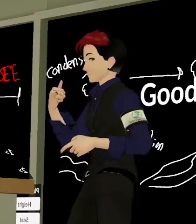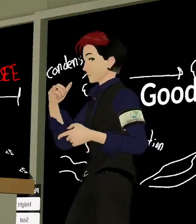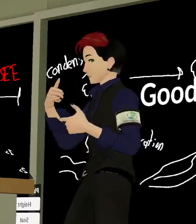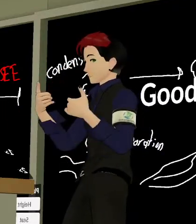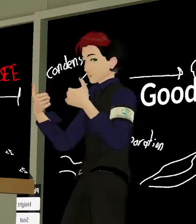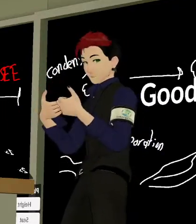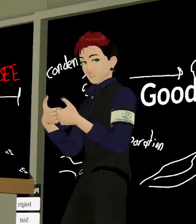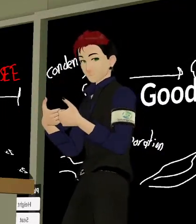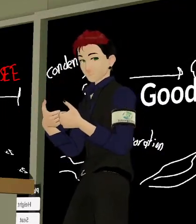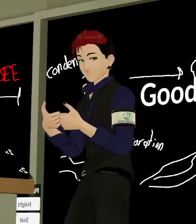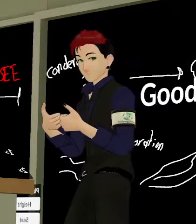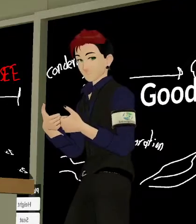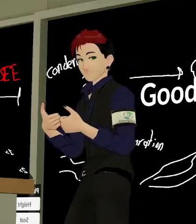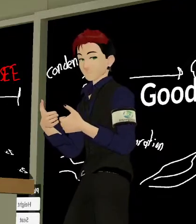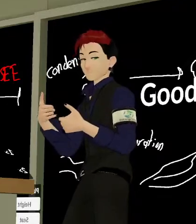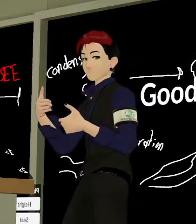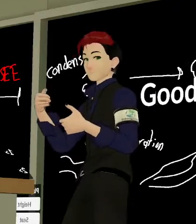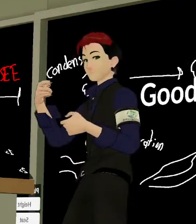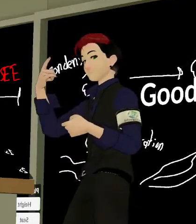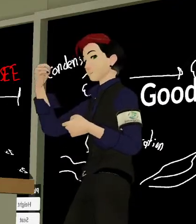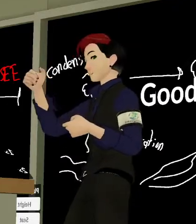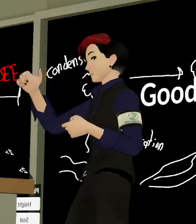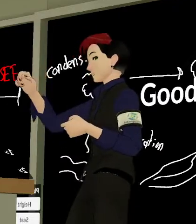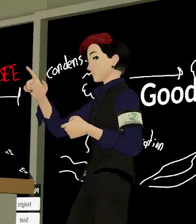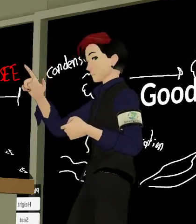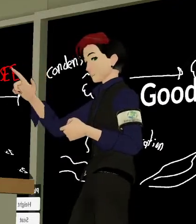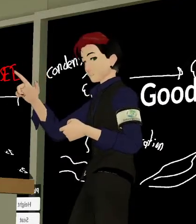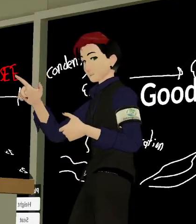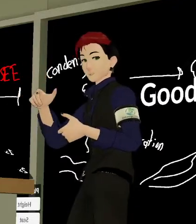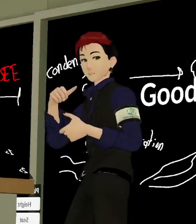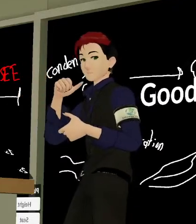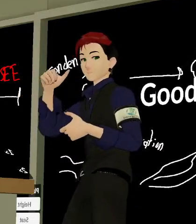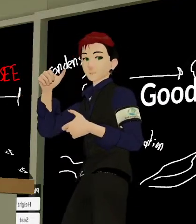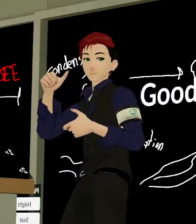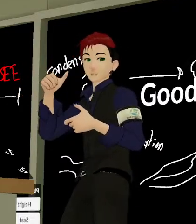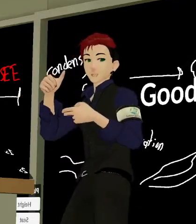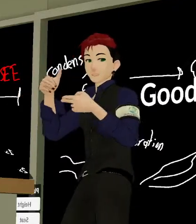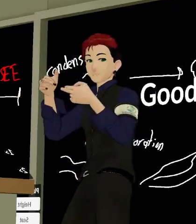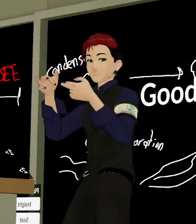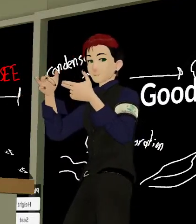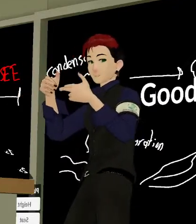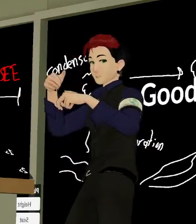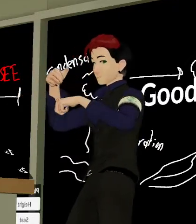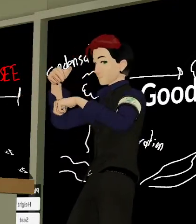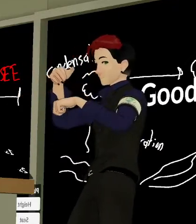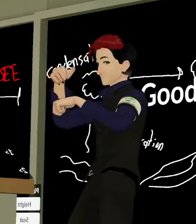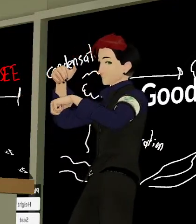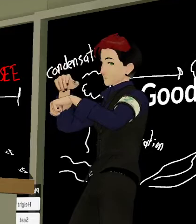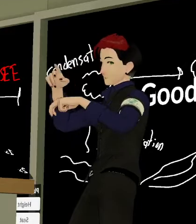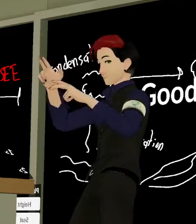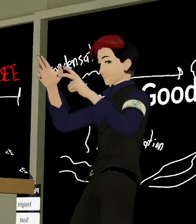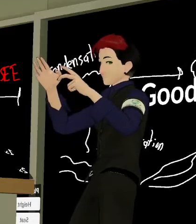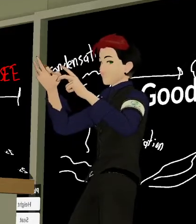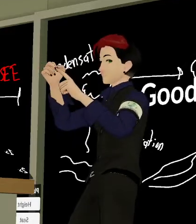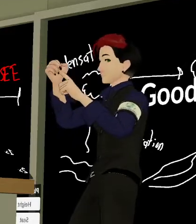it doesn't fit that is because ASL is not a